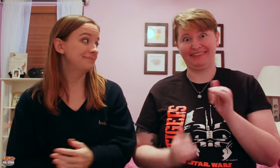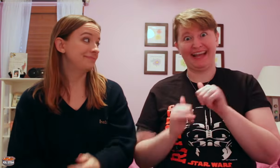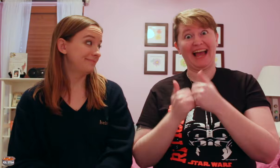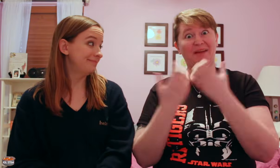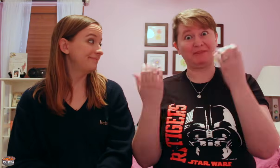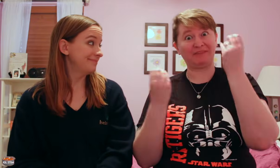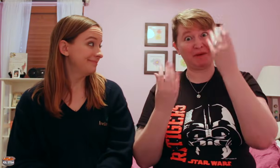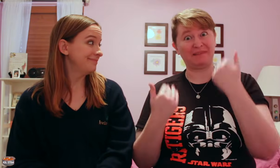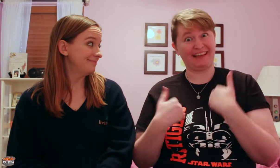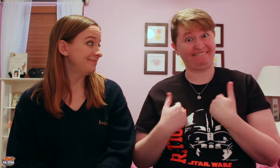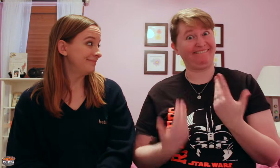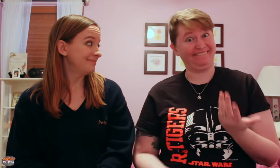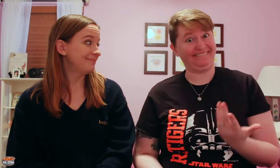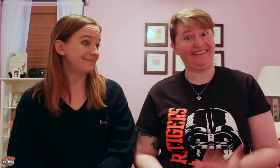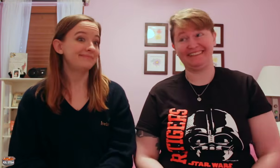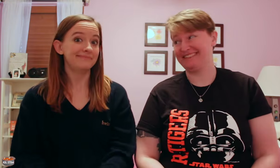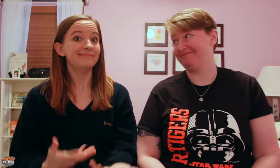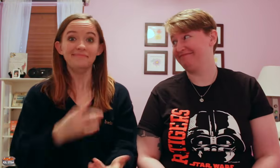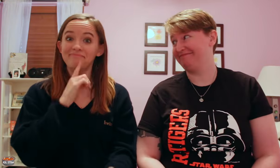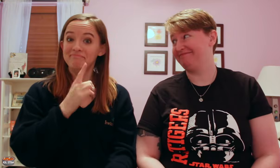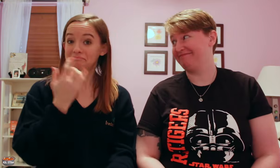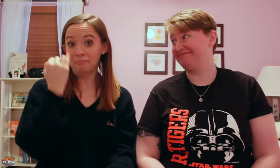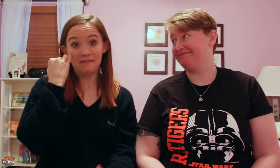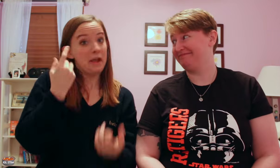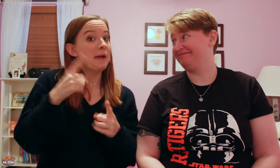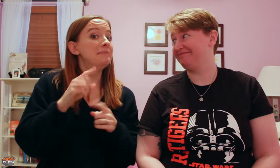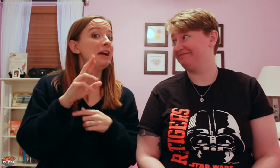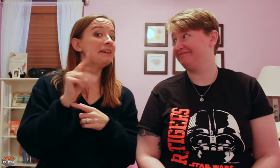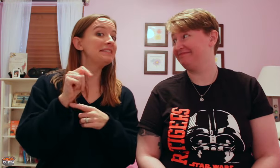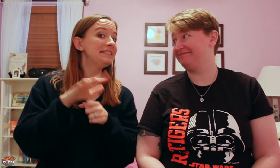to Deaf cinema and history. So there's a lot of information out there.